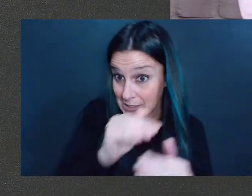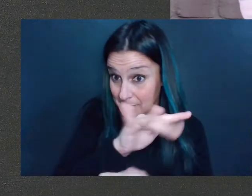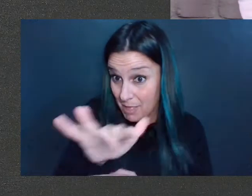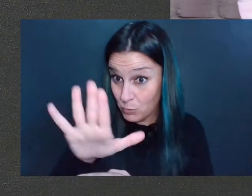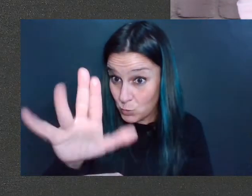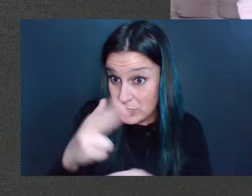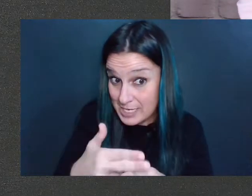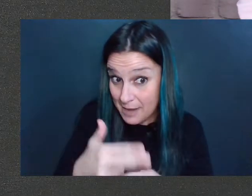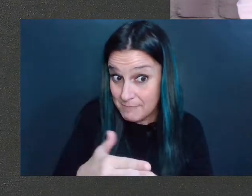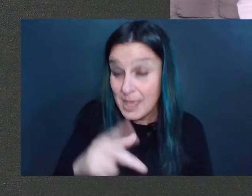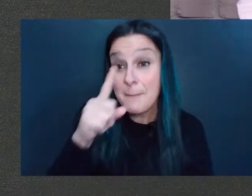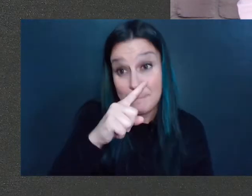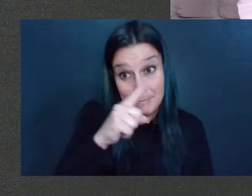Mouse knows how to spell his name.